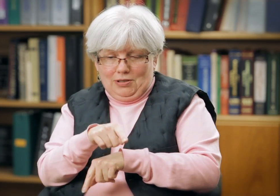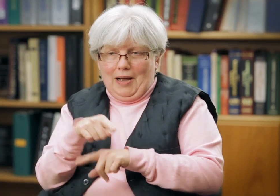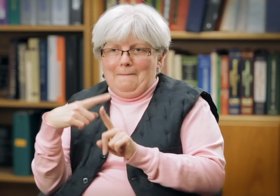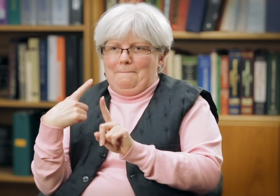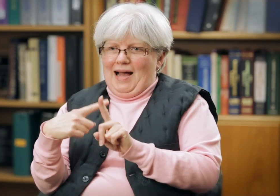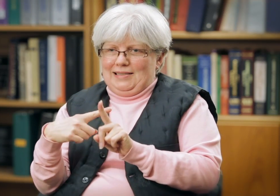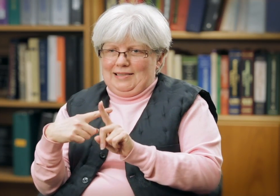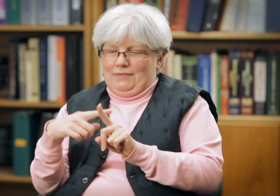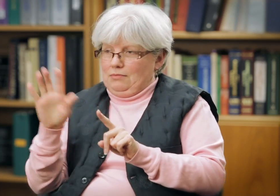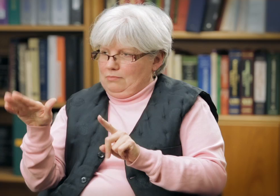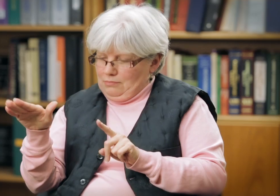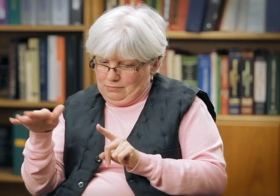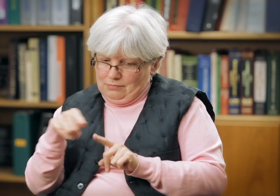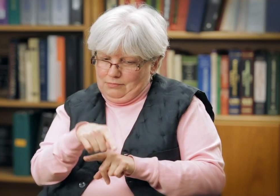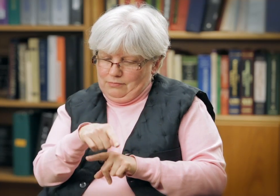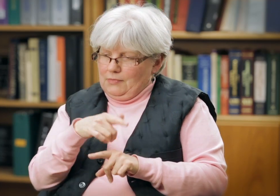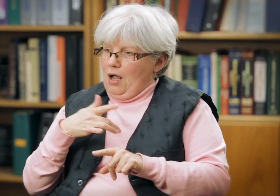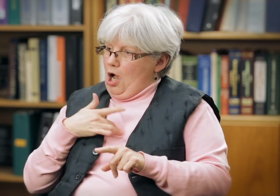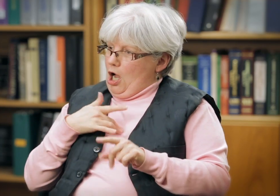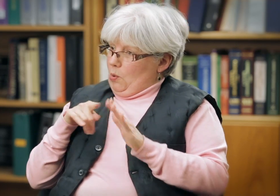Perhaps we're working with documentation that says that the patient is positive for